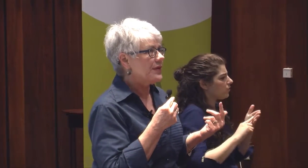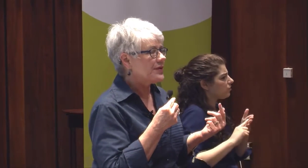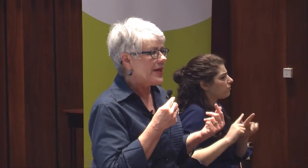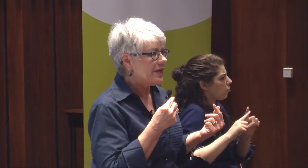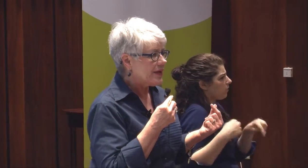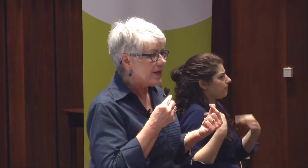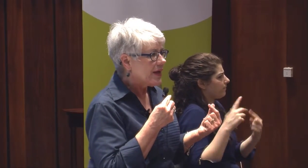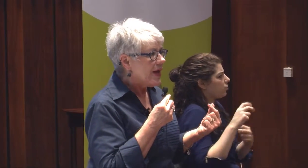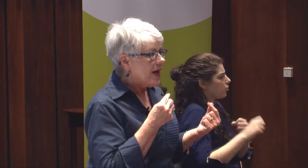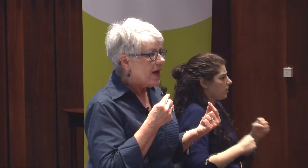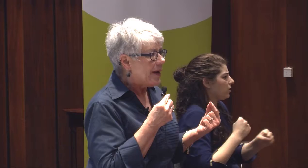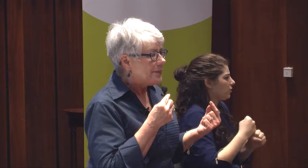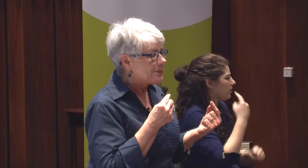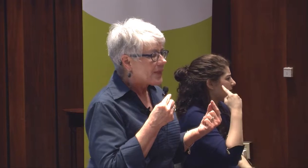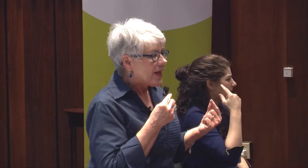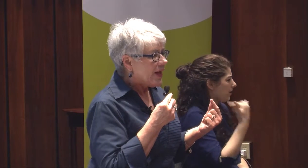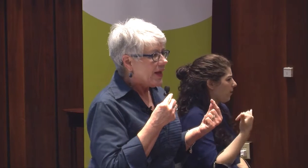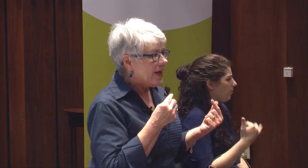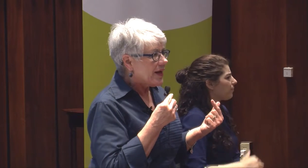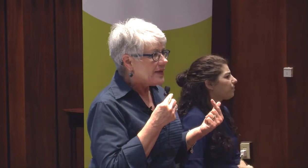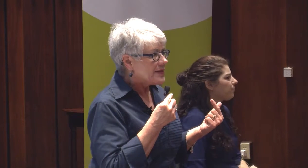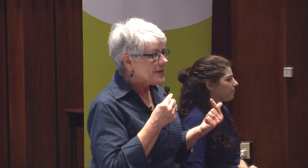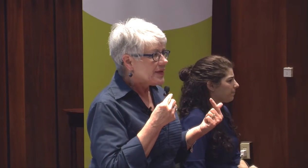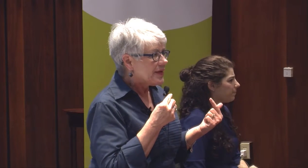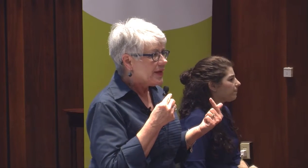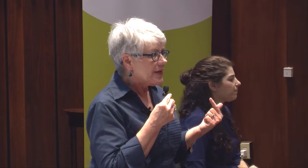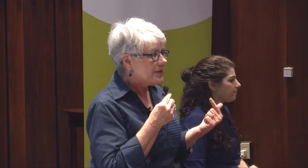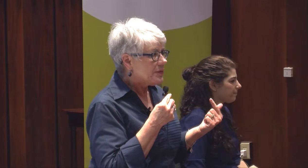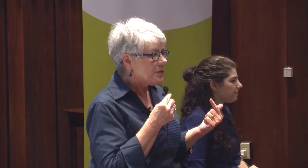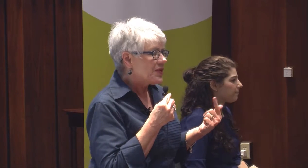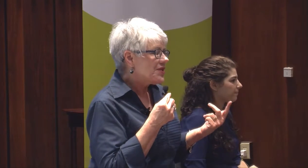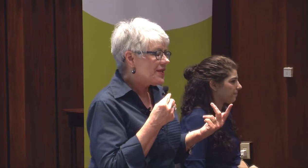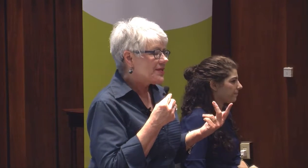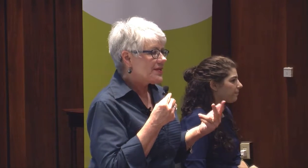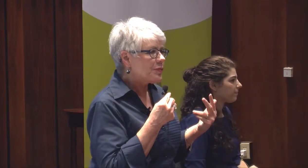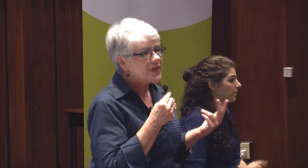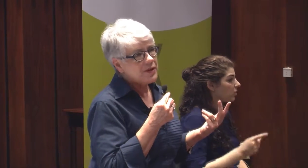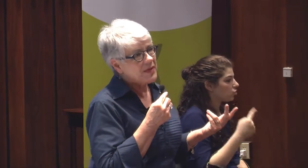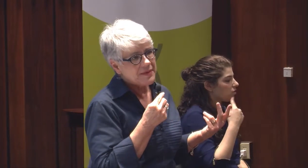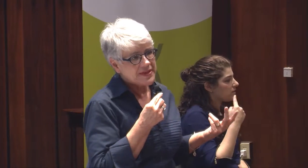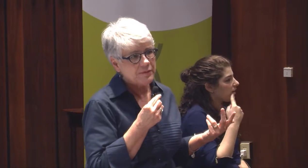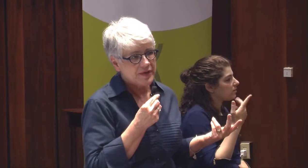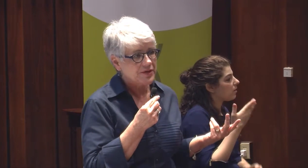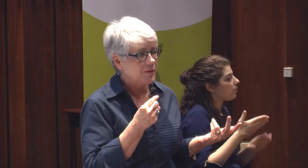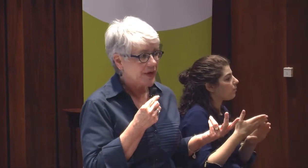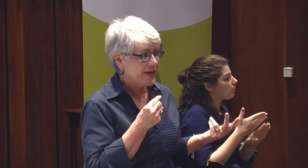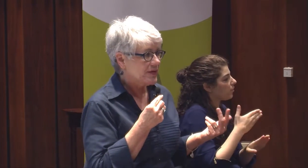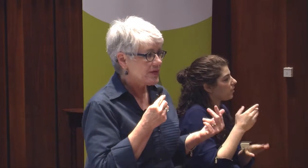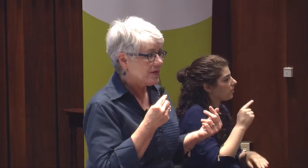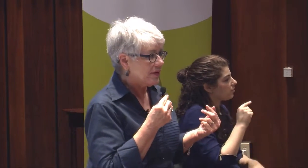years now I think, and what she says is that preterm babies have preterm brains.